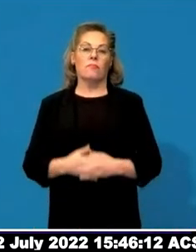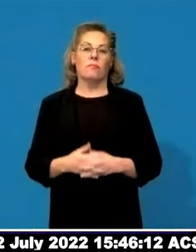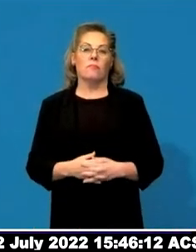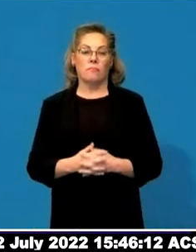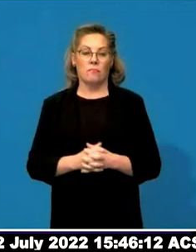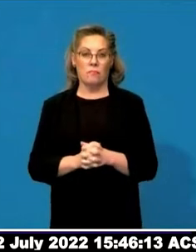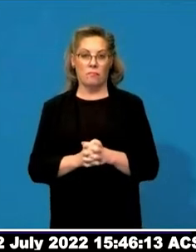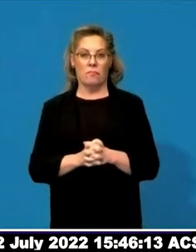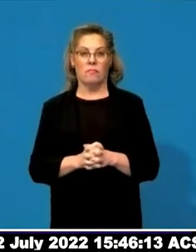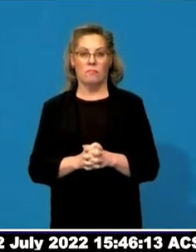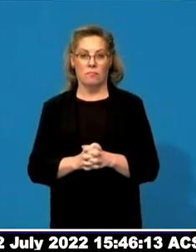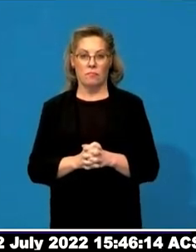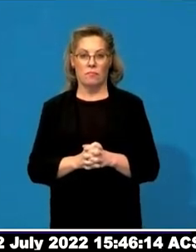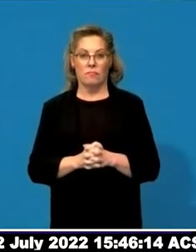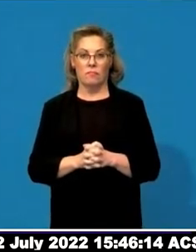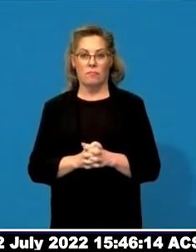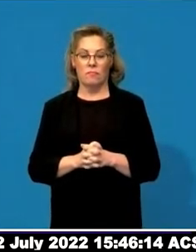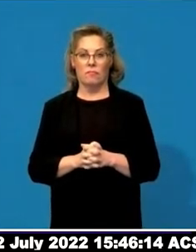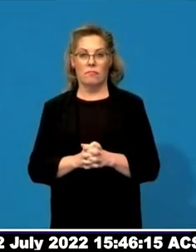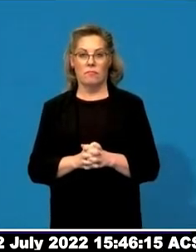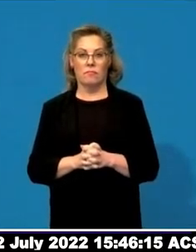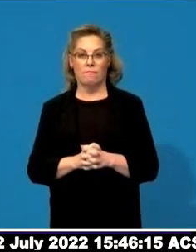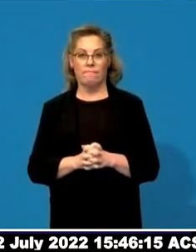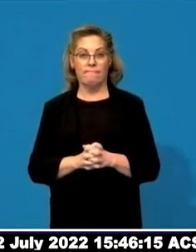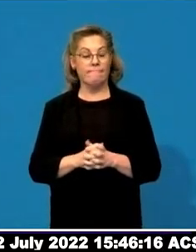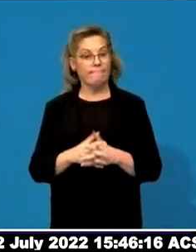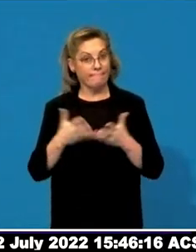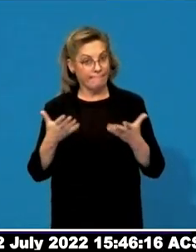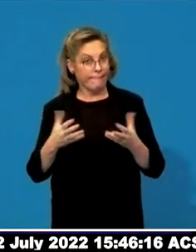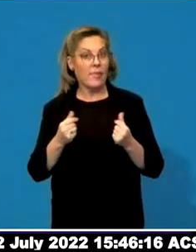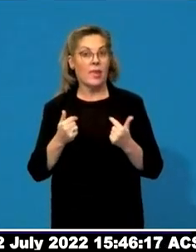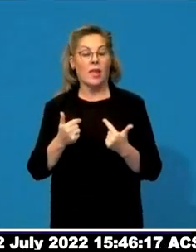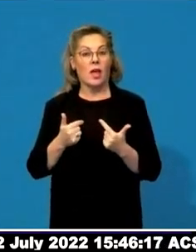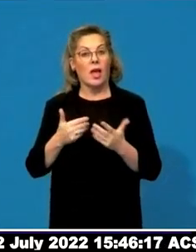Yes, Ms Tarrago. Commissioners, we will hear from the Namok family,